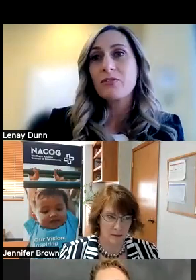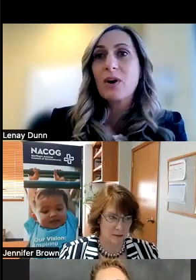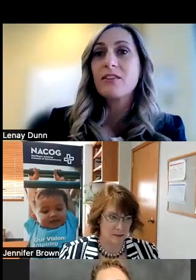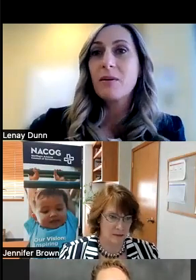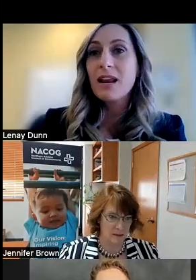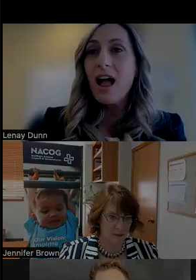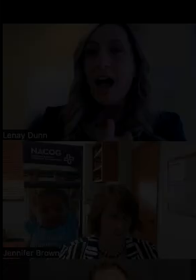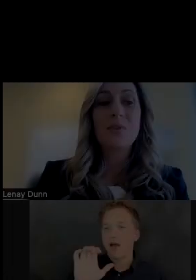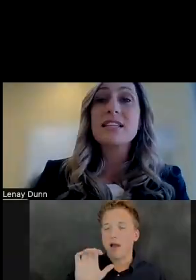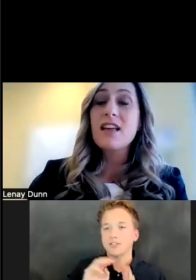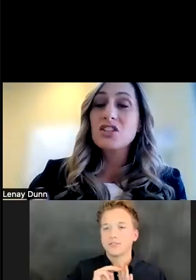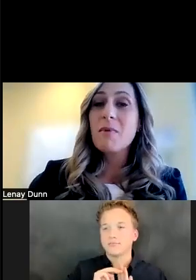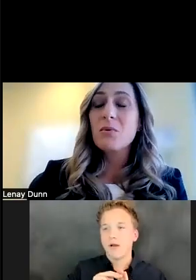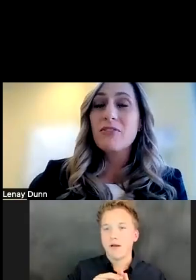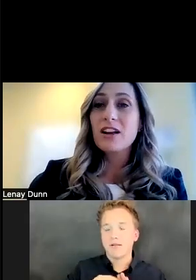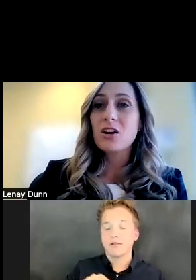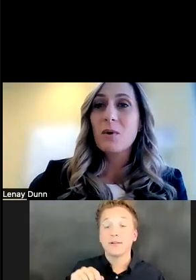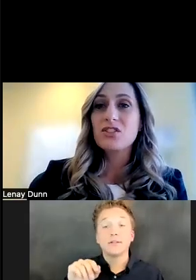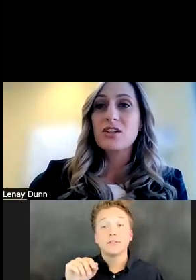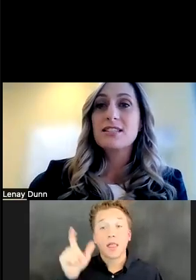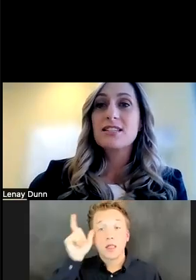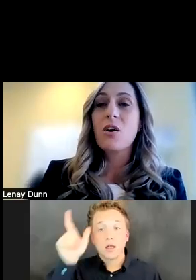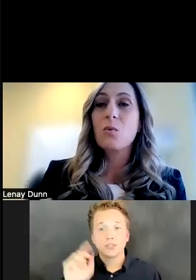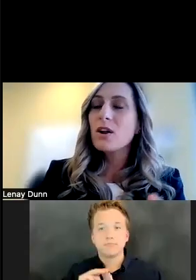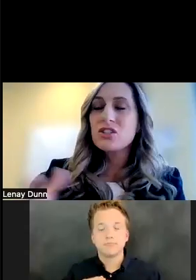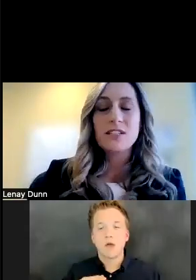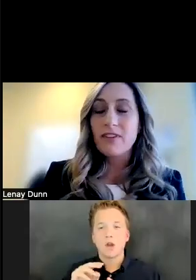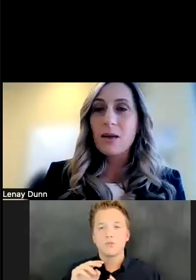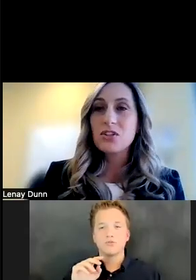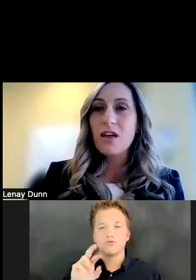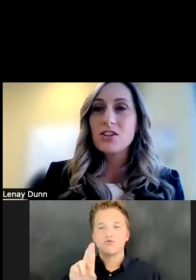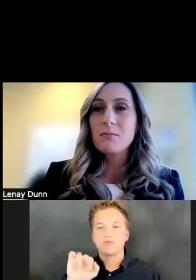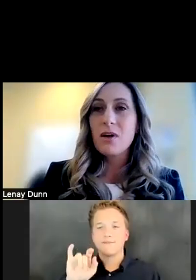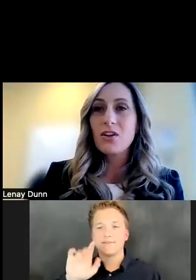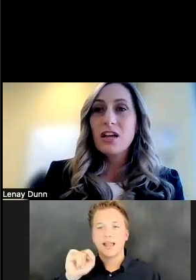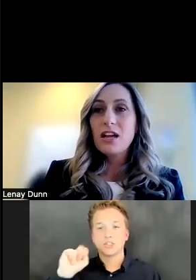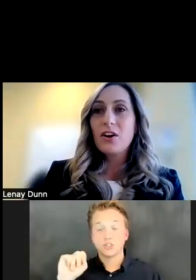have created from it. These logic model reflection questions are—once you've developed your logic model, they're